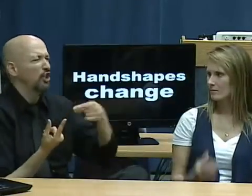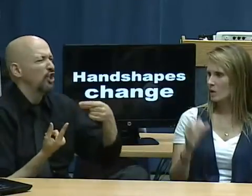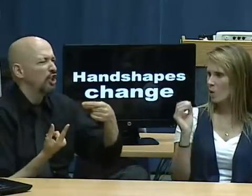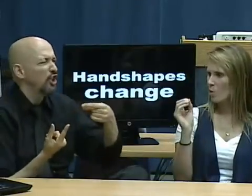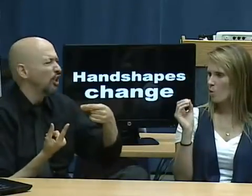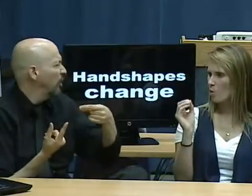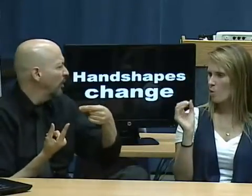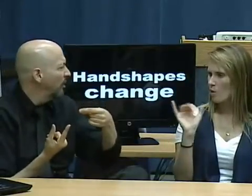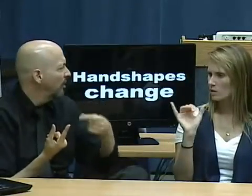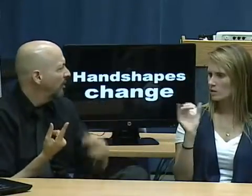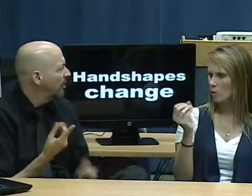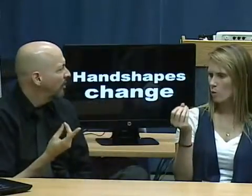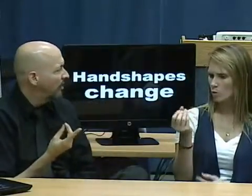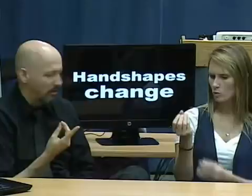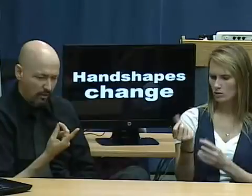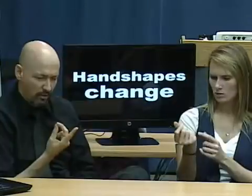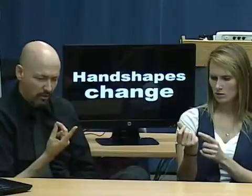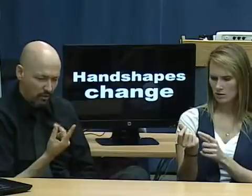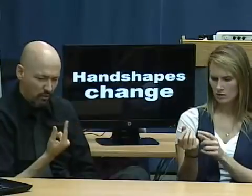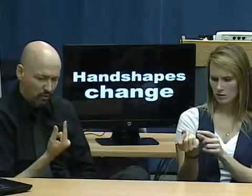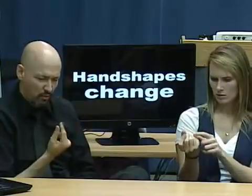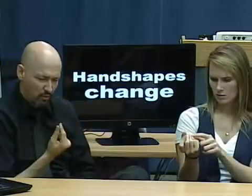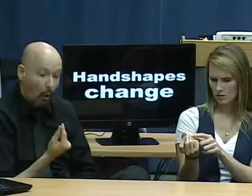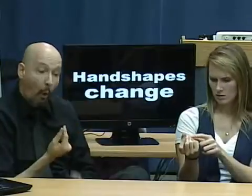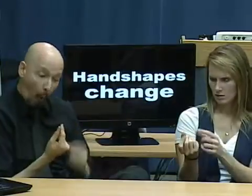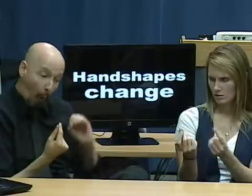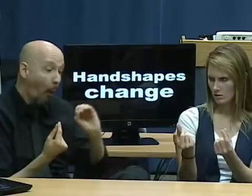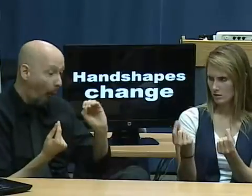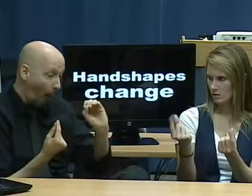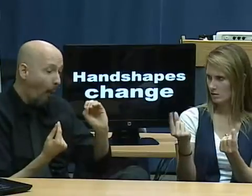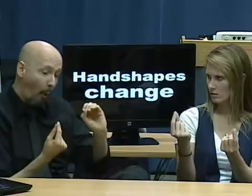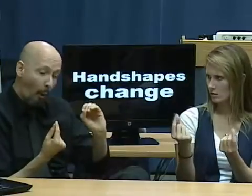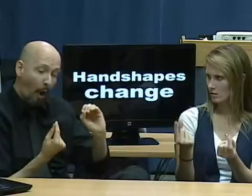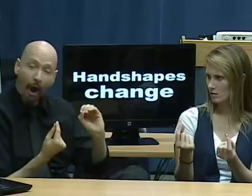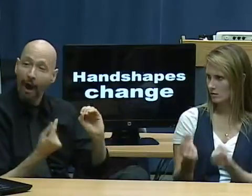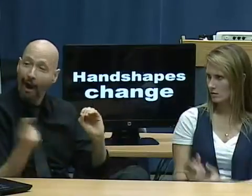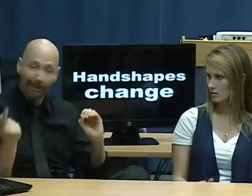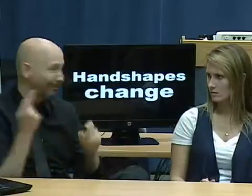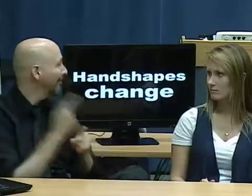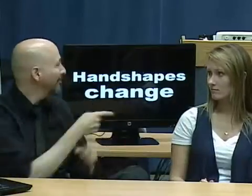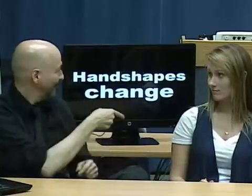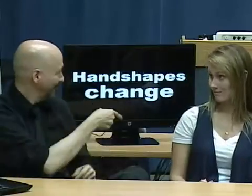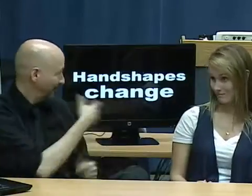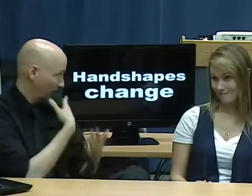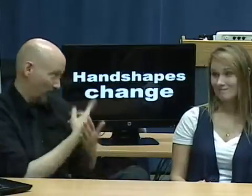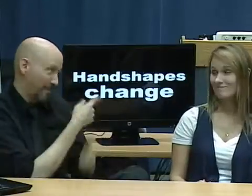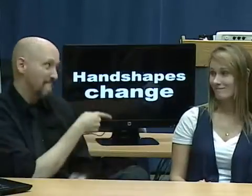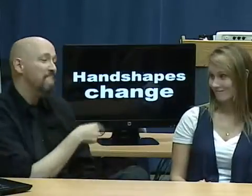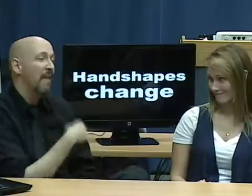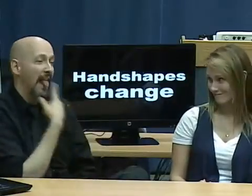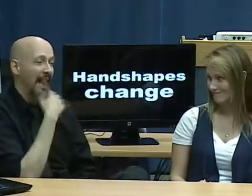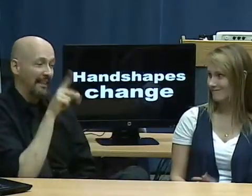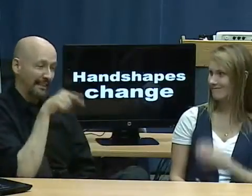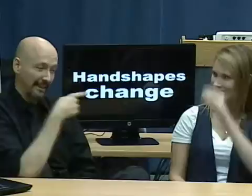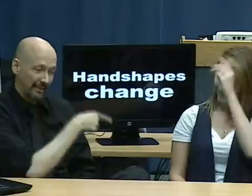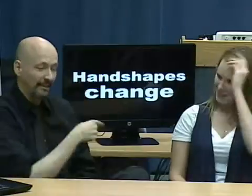It looks like a G-handshape rather than a "D." A bit like an "O," too. "O," you're right. Good one! Point for Katie.